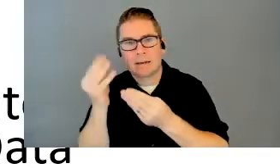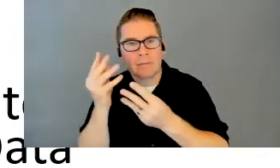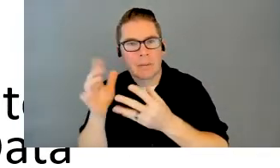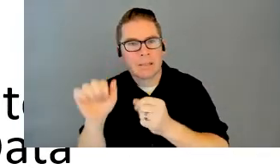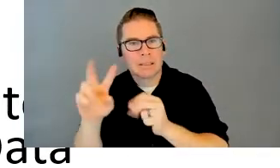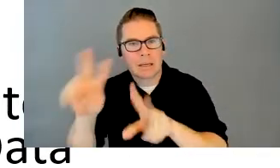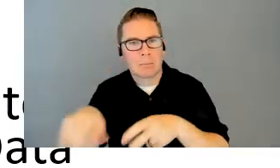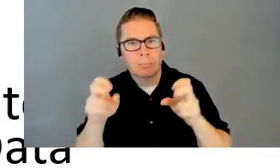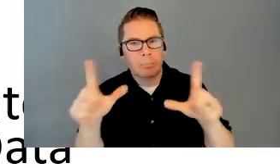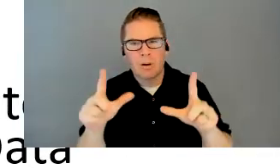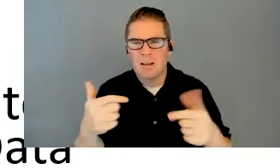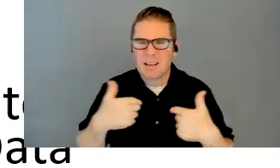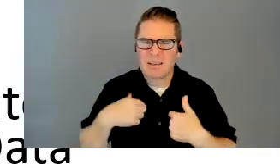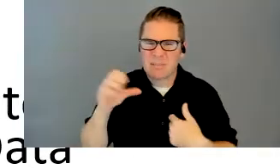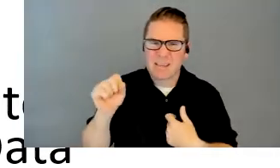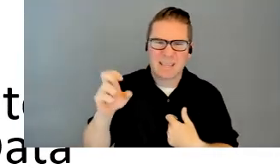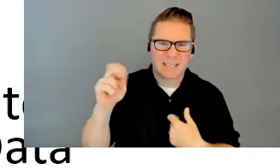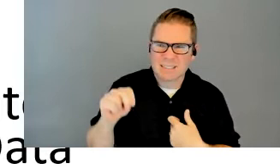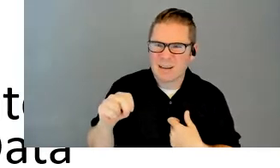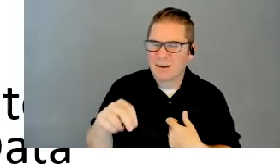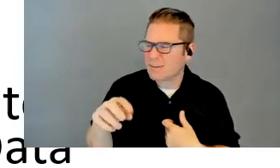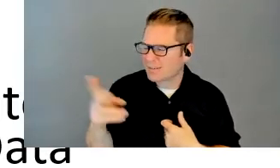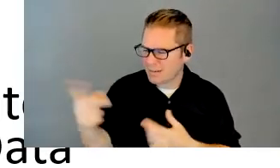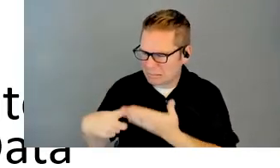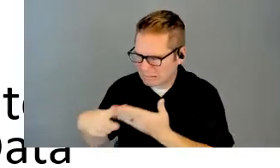but if not, call up our Air Department, they will help you pull that data.